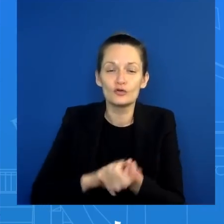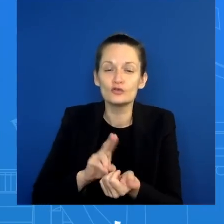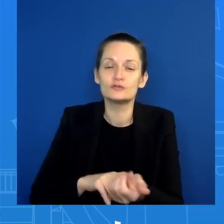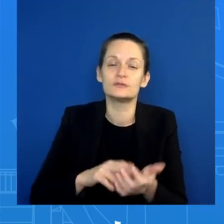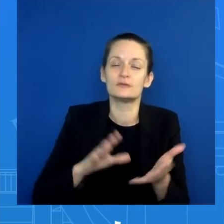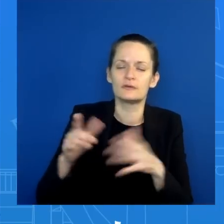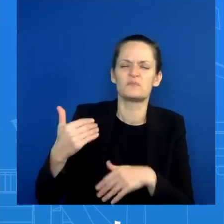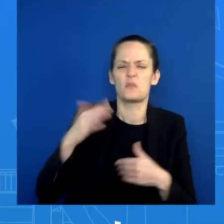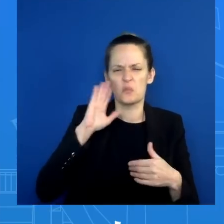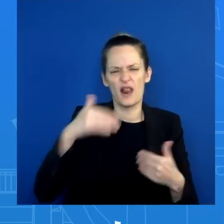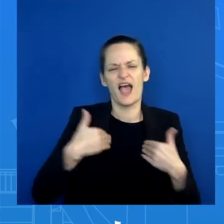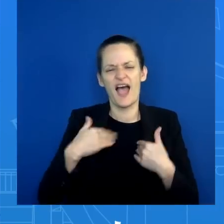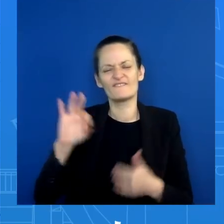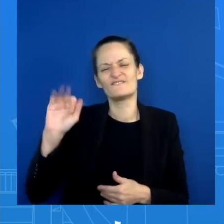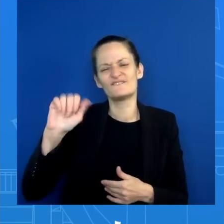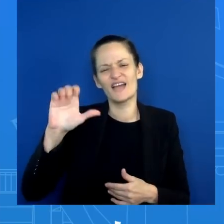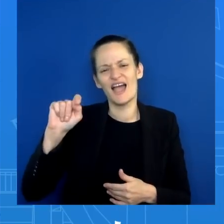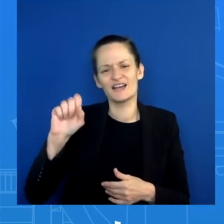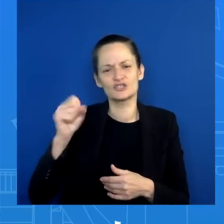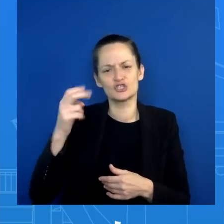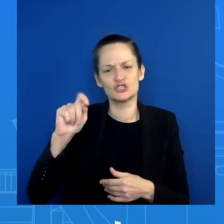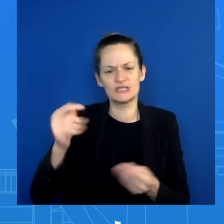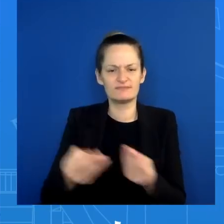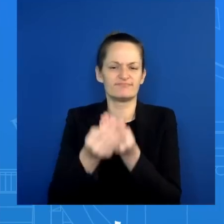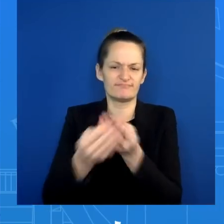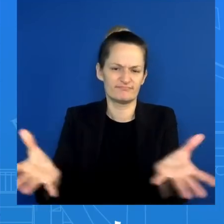So if you think about, you know, construction workers